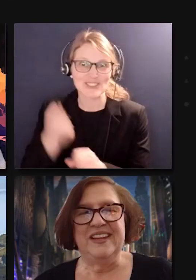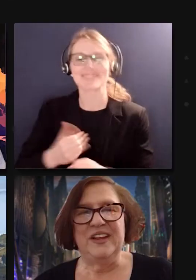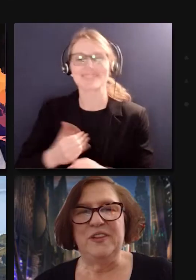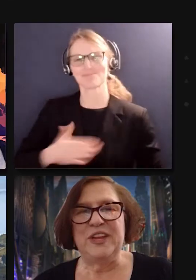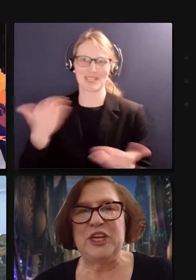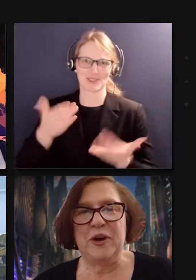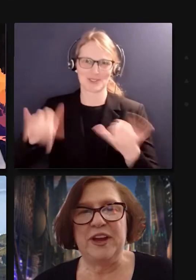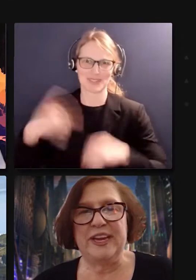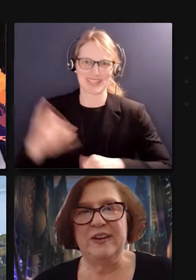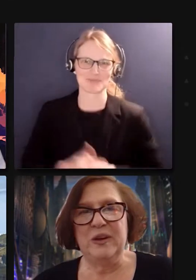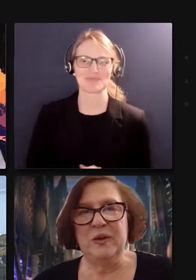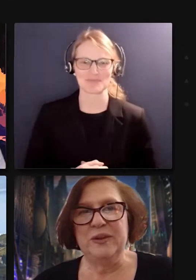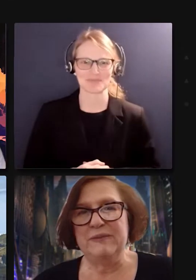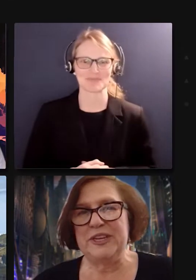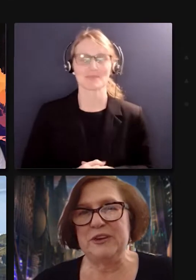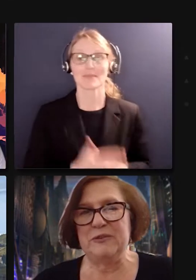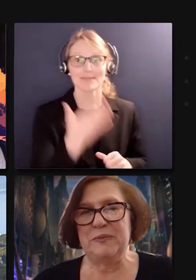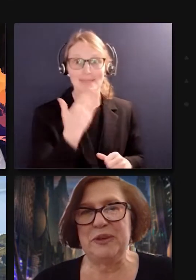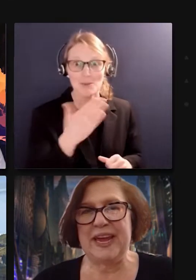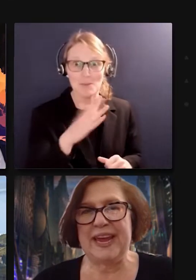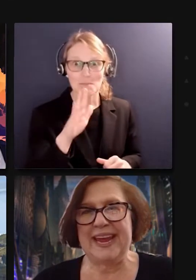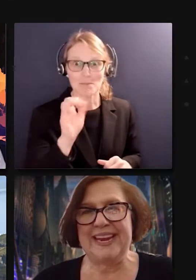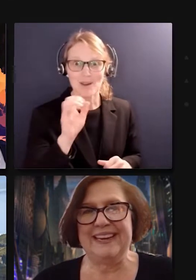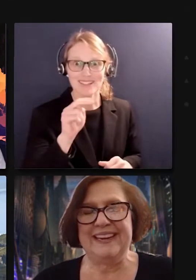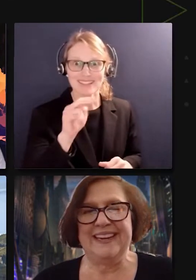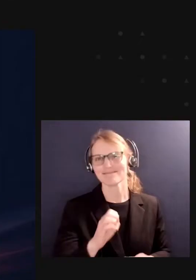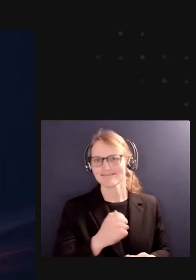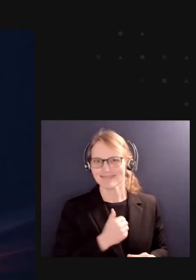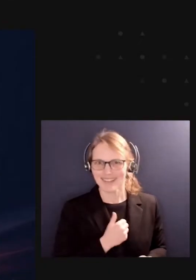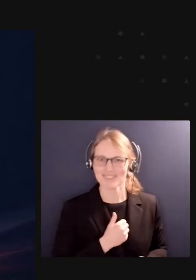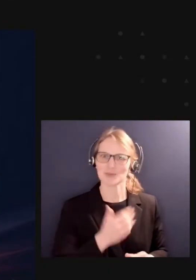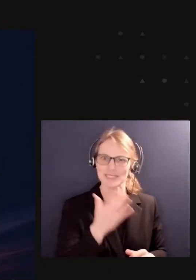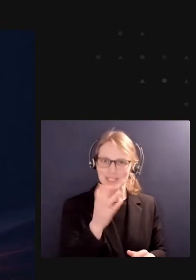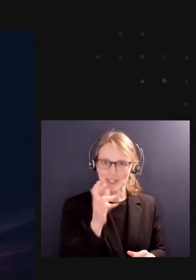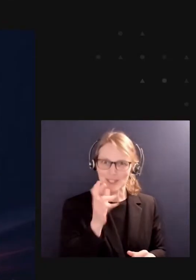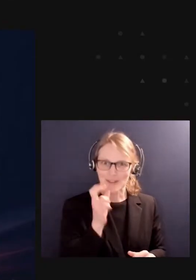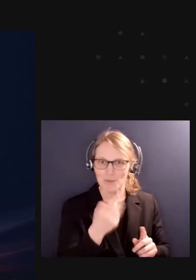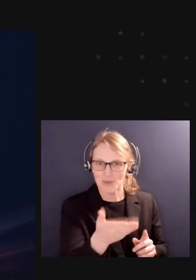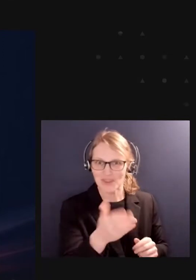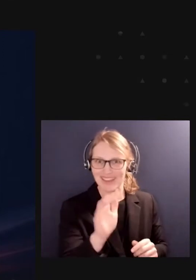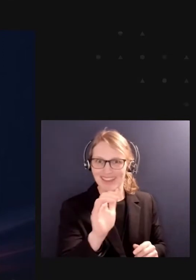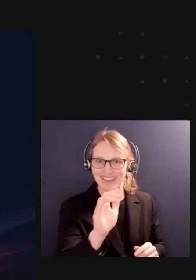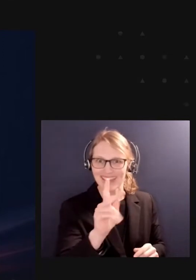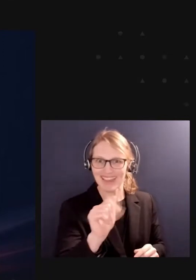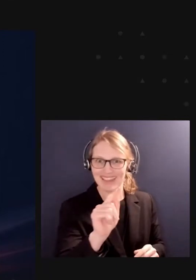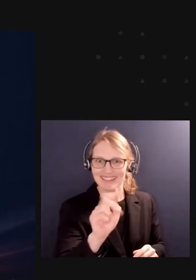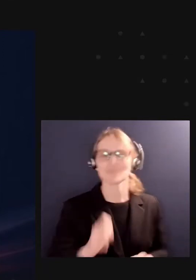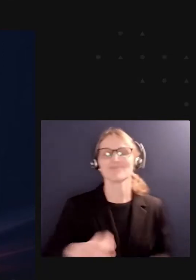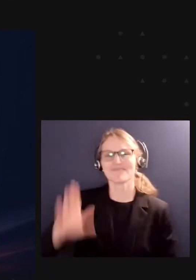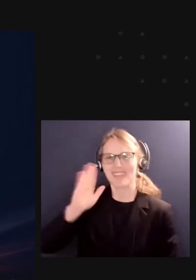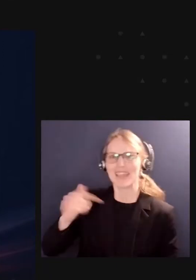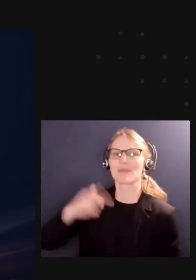Thank you Bonnie. Would love to hear from you Kate. Hello, I'm Kate Rayner, she/her.